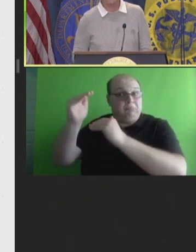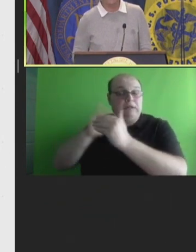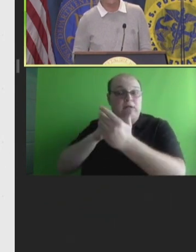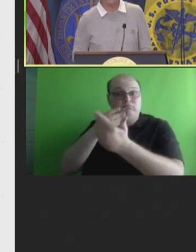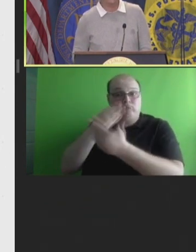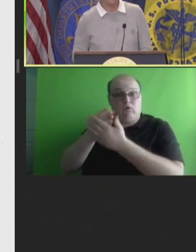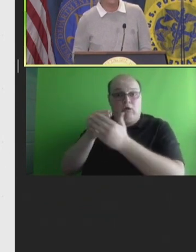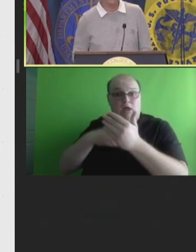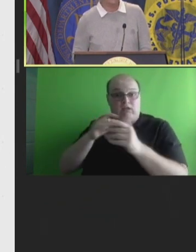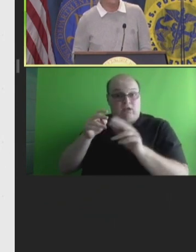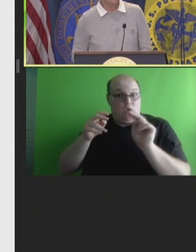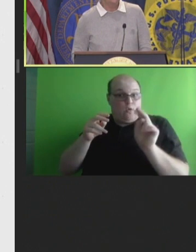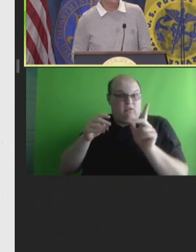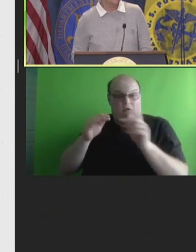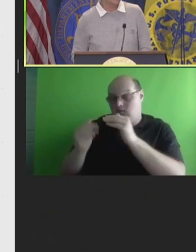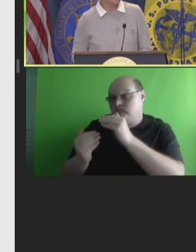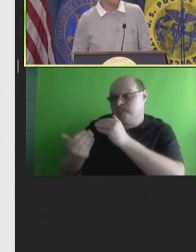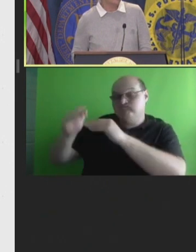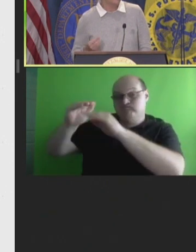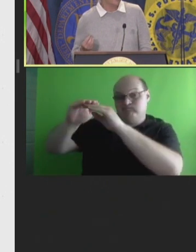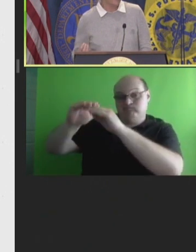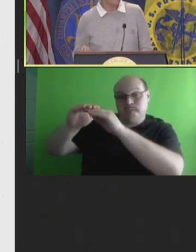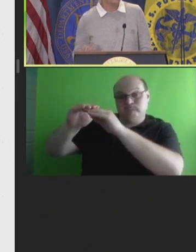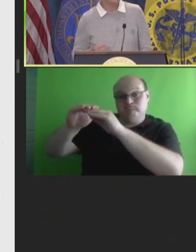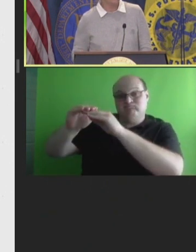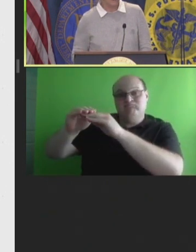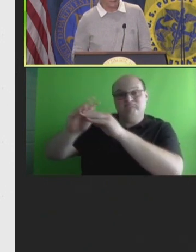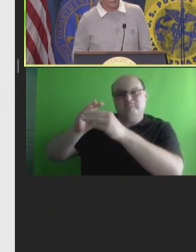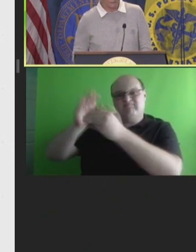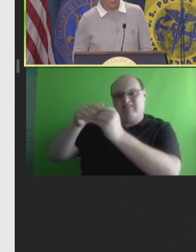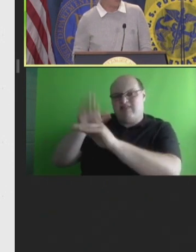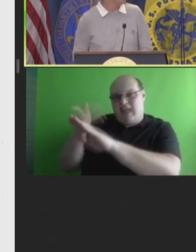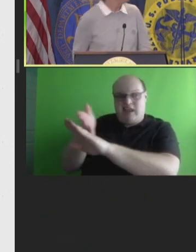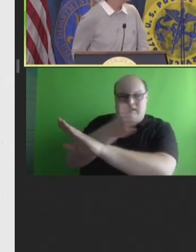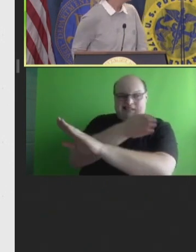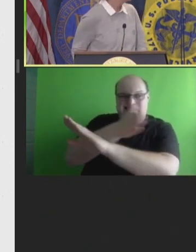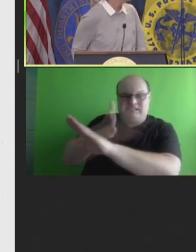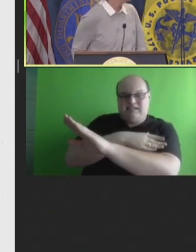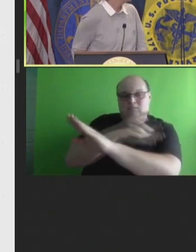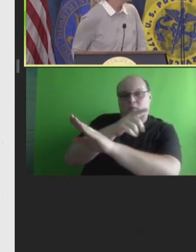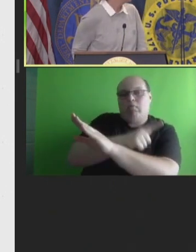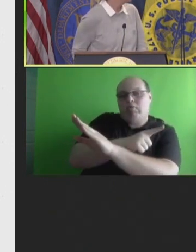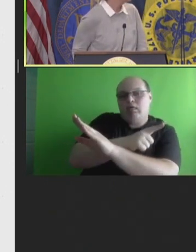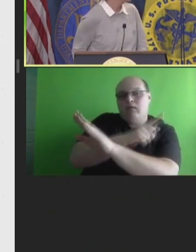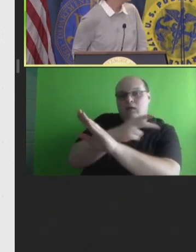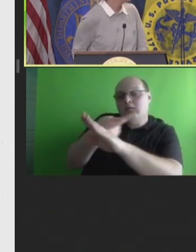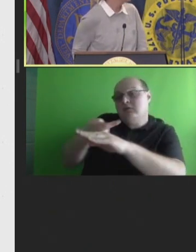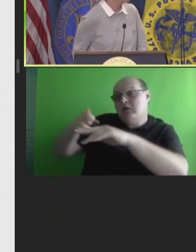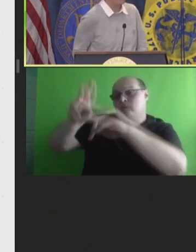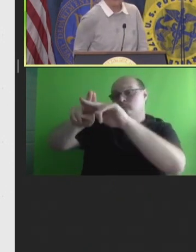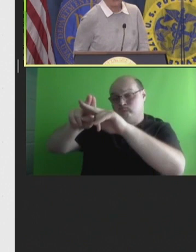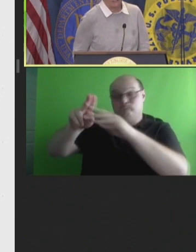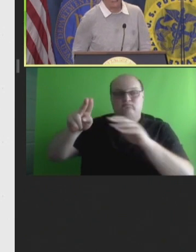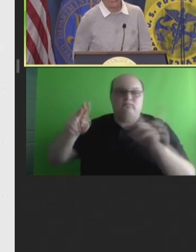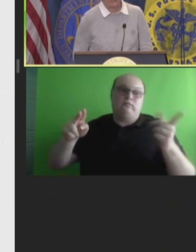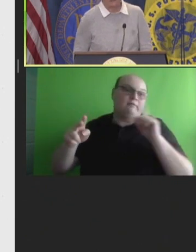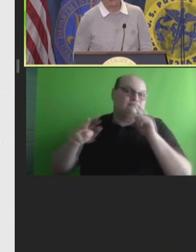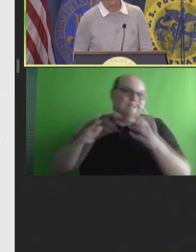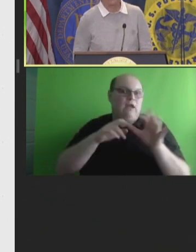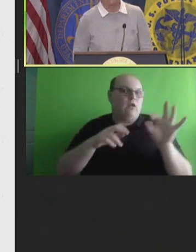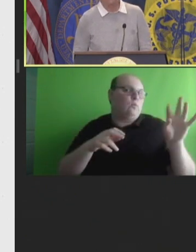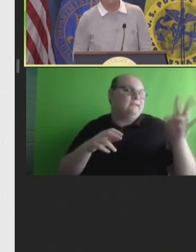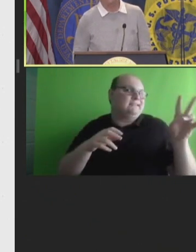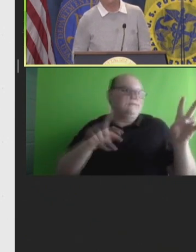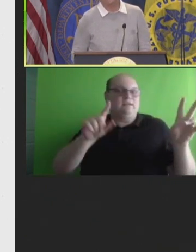in North Dakota. So, it's higher now than it was in 2017 -- the 2017-'18 Series. When you look at